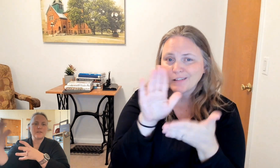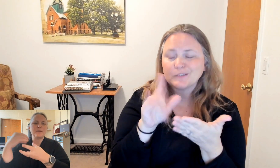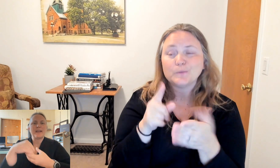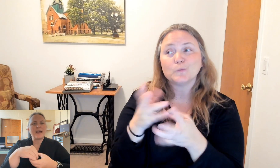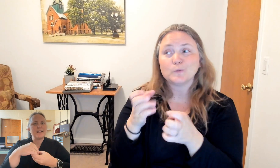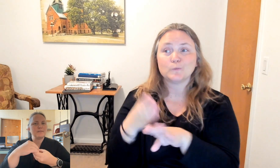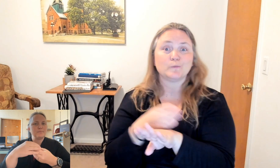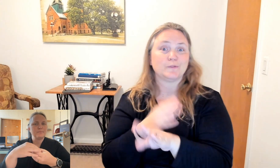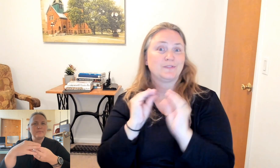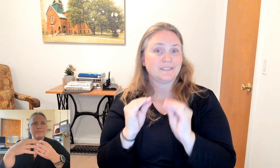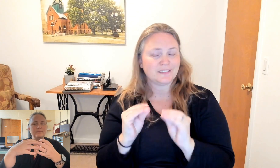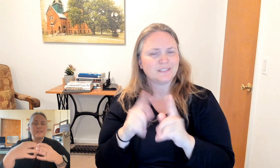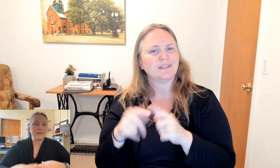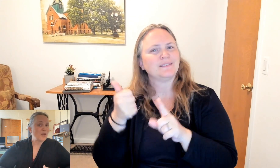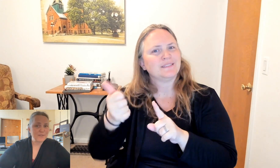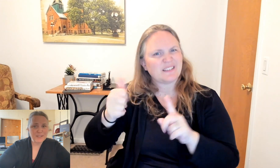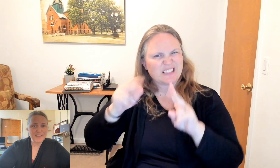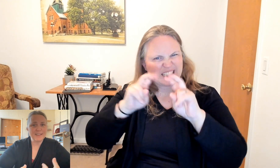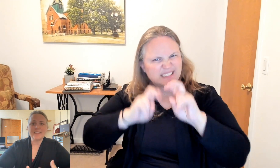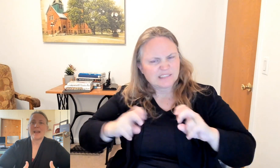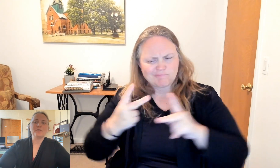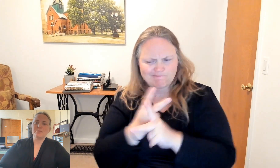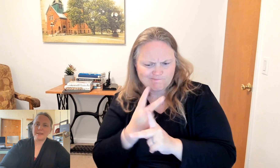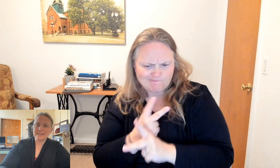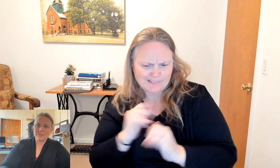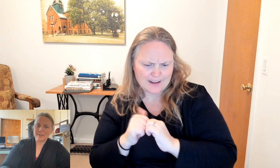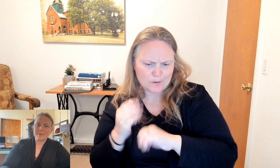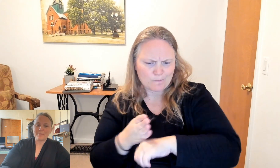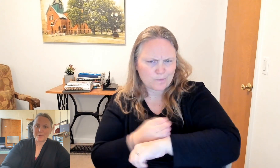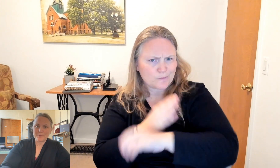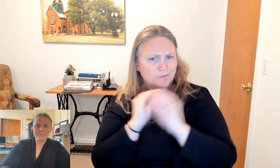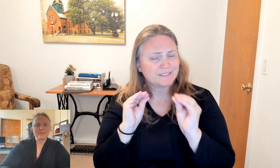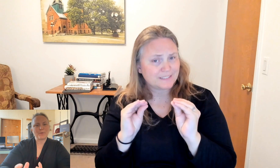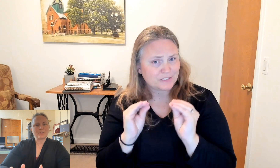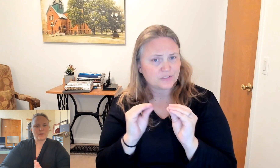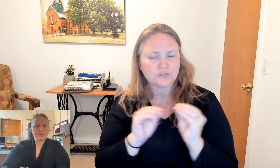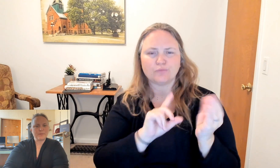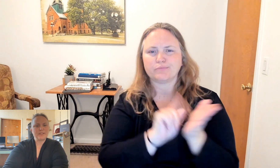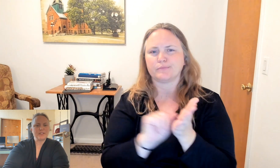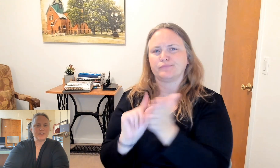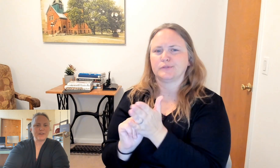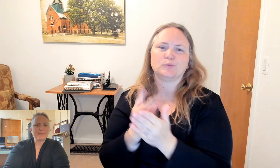So he has done a lot of study in how to make teaching better. So scholarship of teaching and learning.